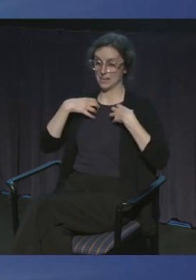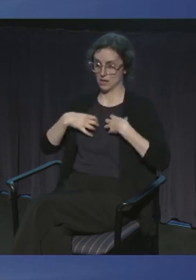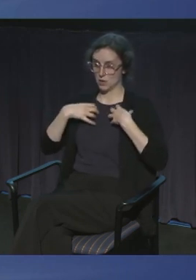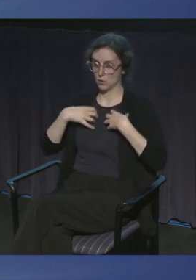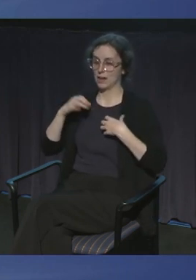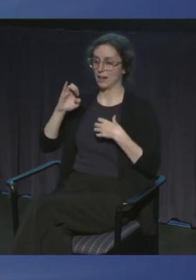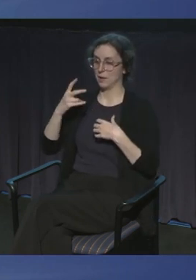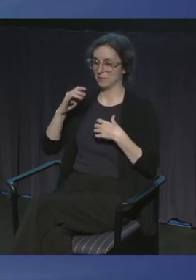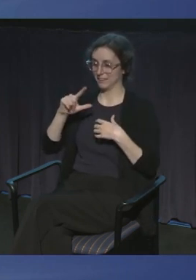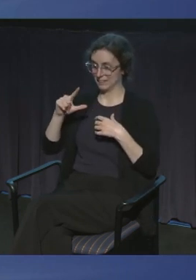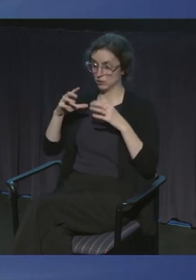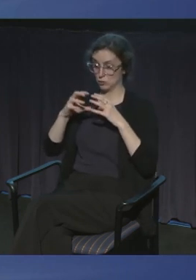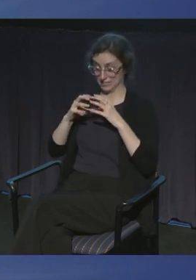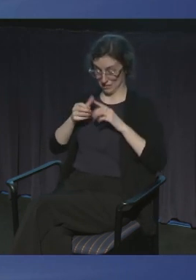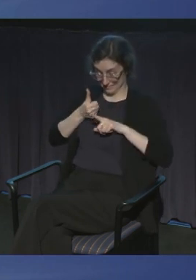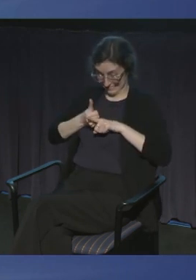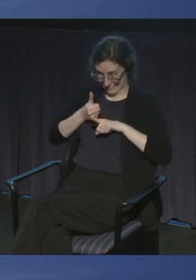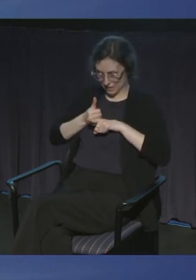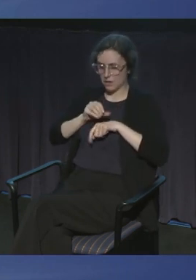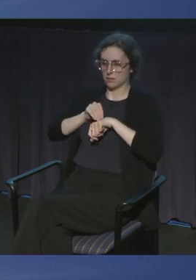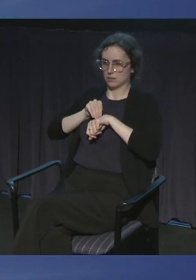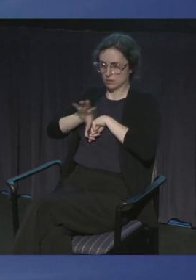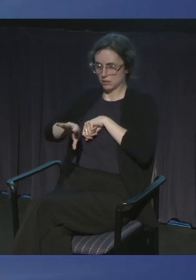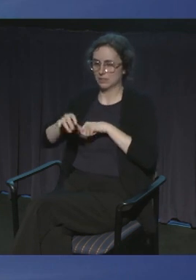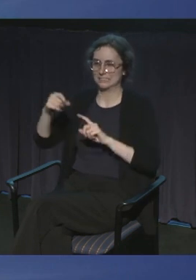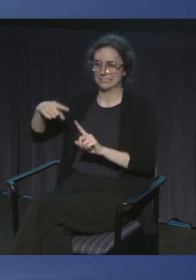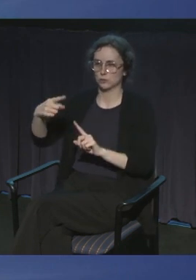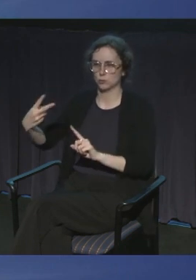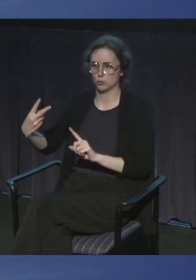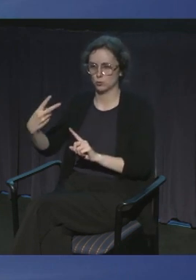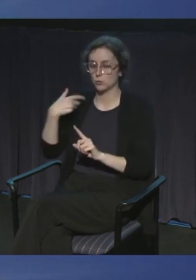EPITHELIAL CELLS IN HUMANS ACTING AS SIGNAL 2? WHAT WE FOUND IS WE LOOKED JUST AT THE